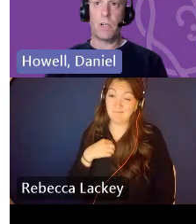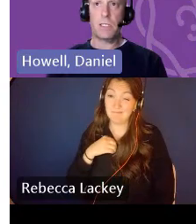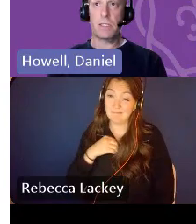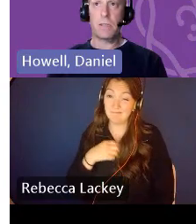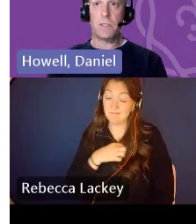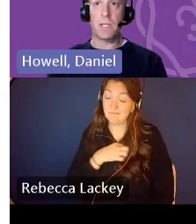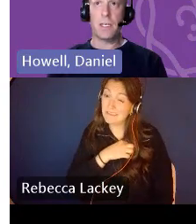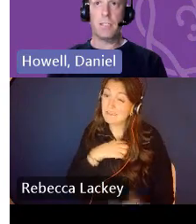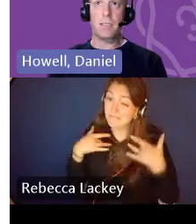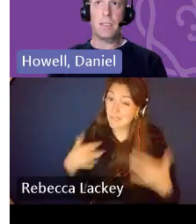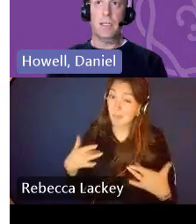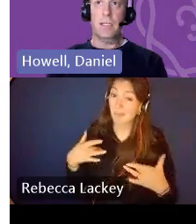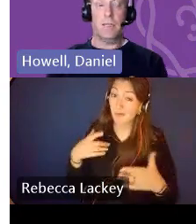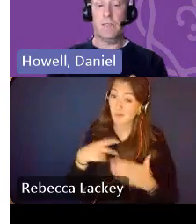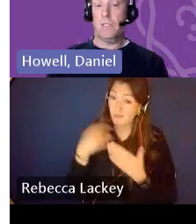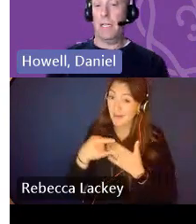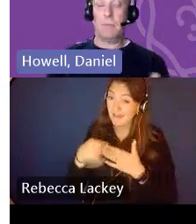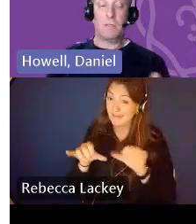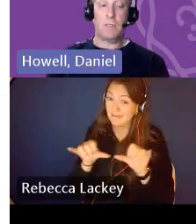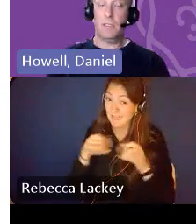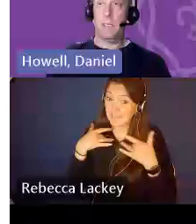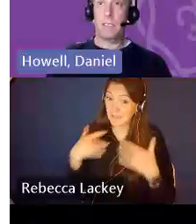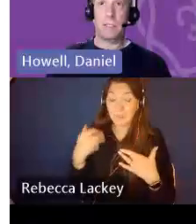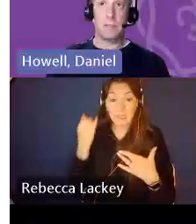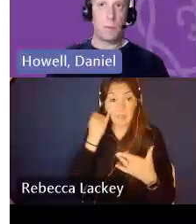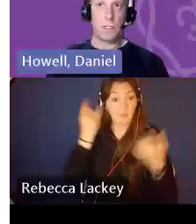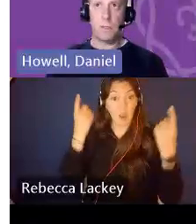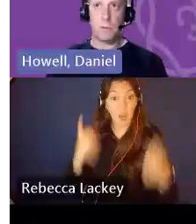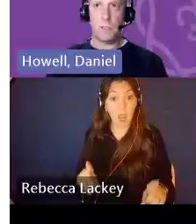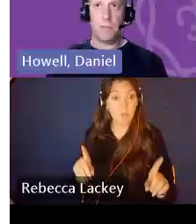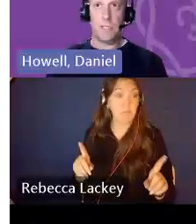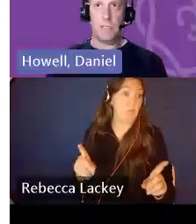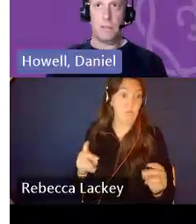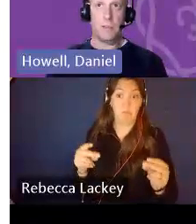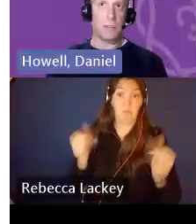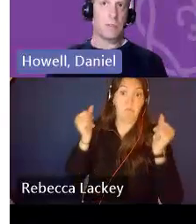a project of this size. If it happens to be that it gets quicker in one of the phases,